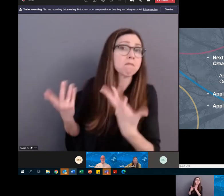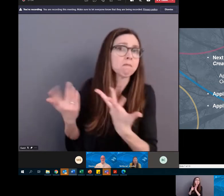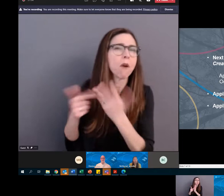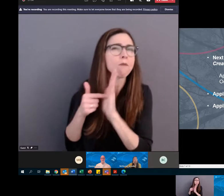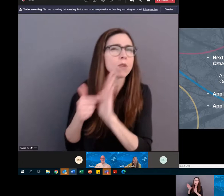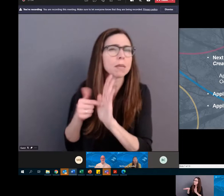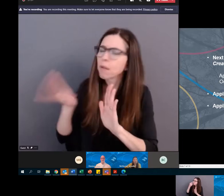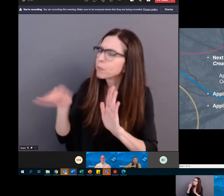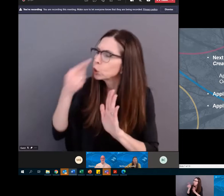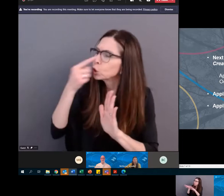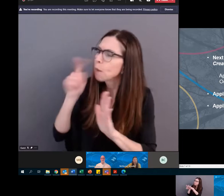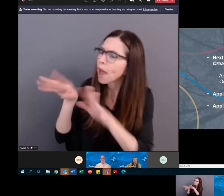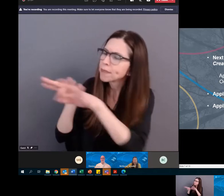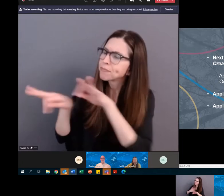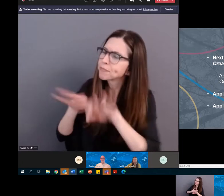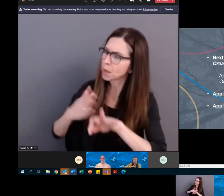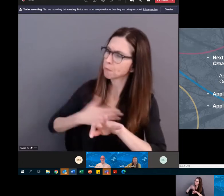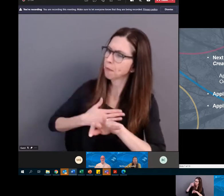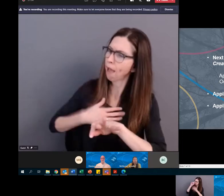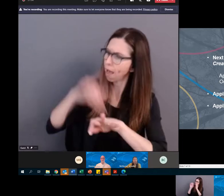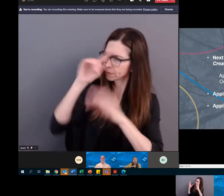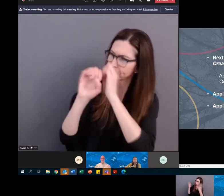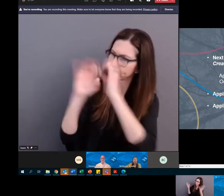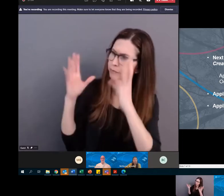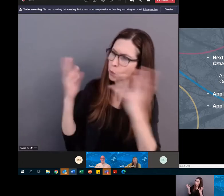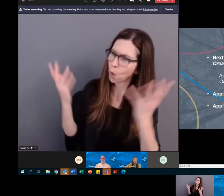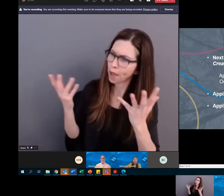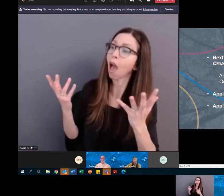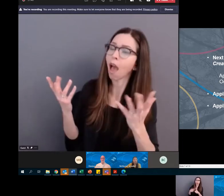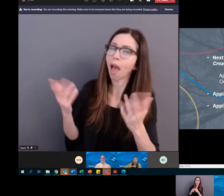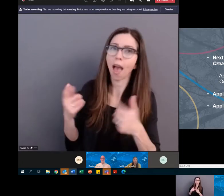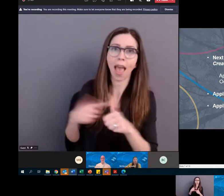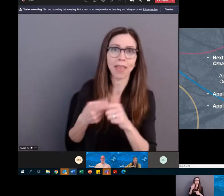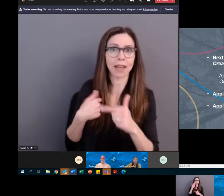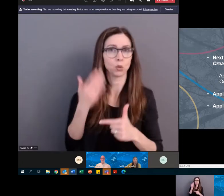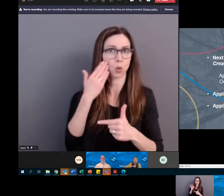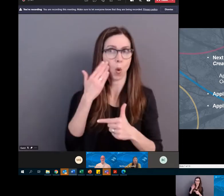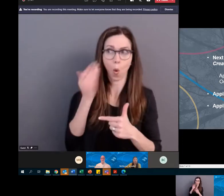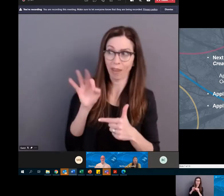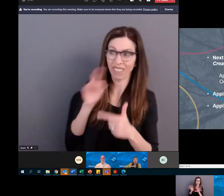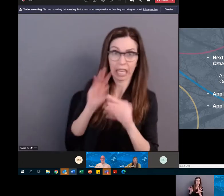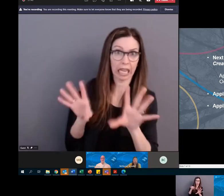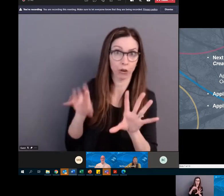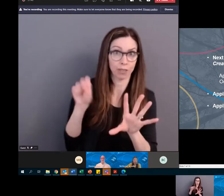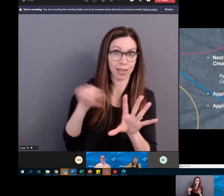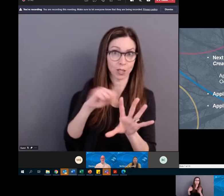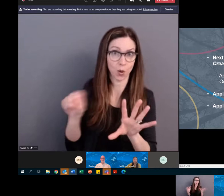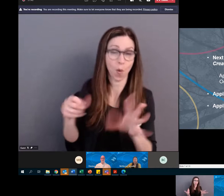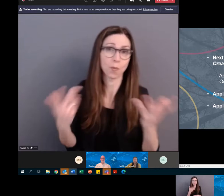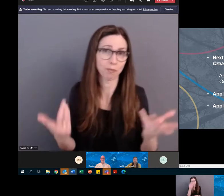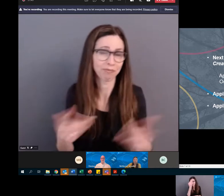important points are getting across. Do not start filling out your form on the day before